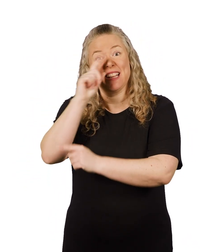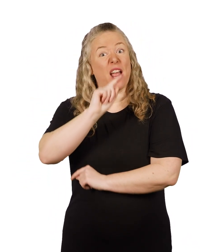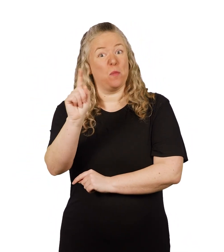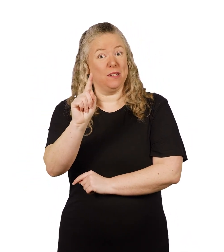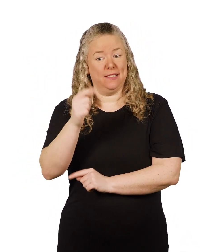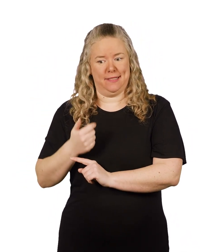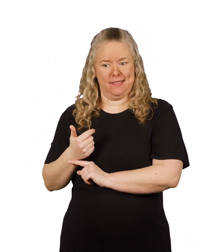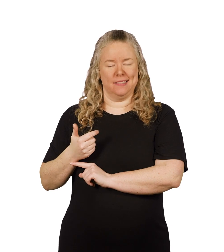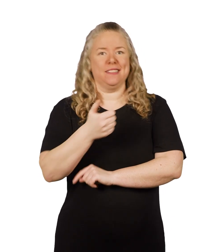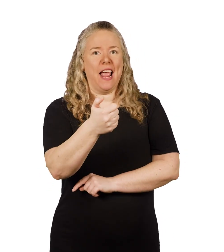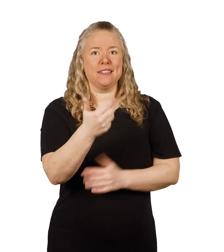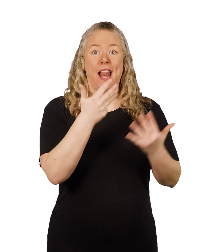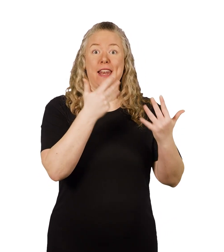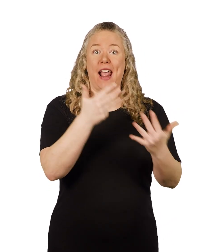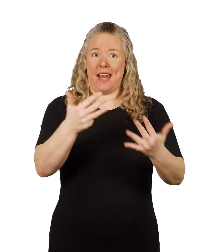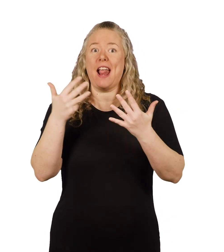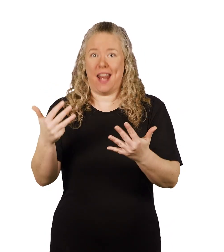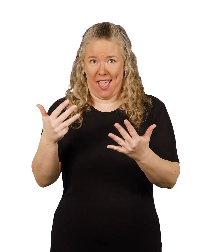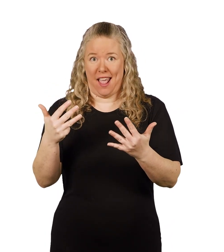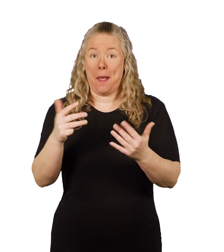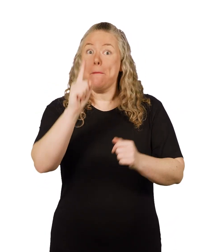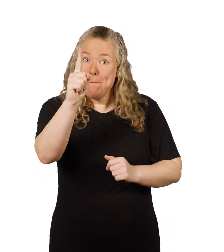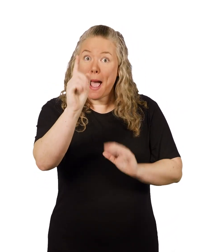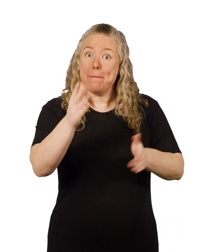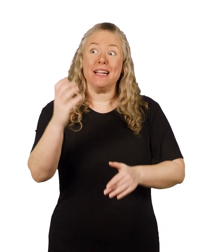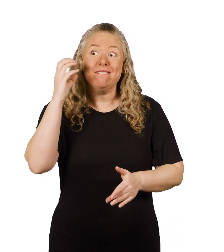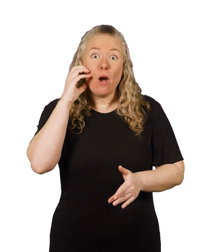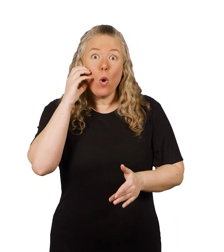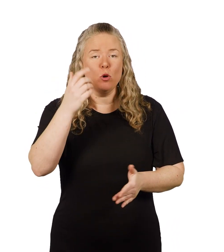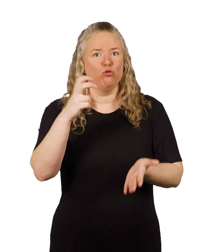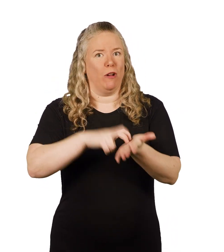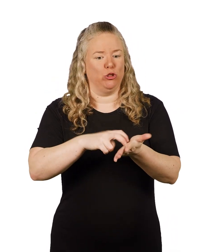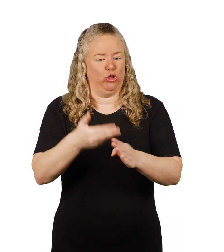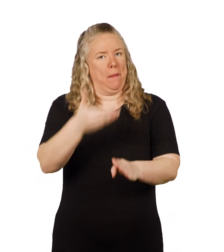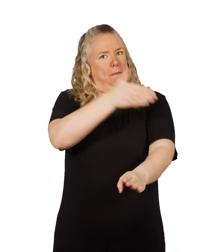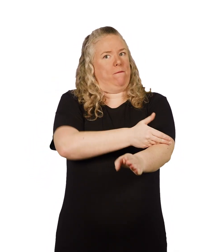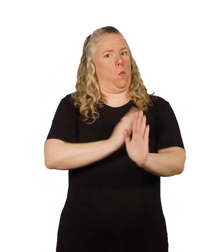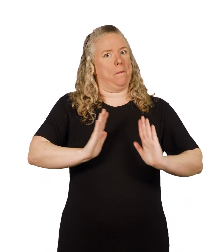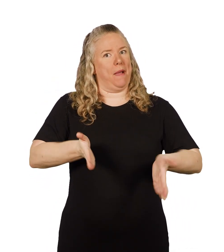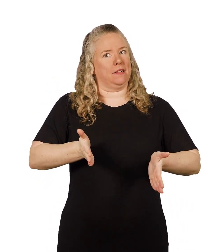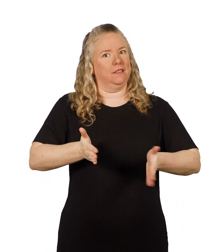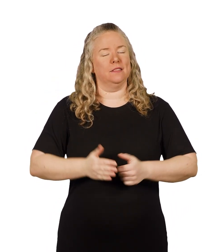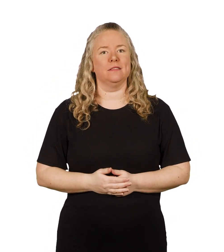you can text 999 by registering your phone in advance.